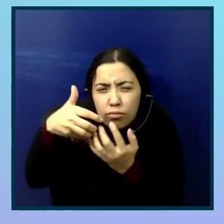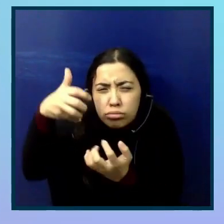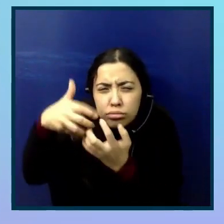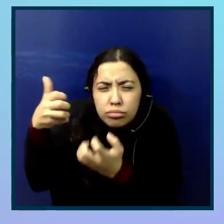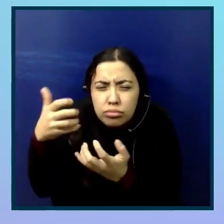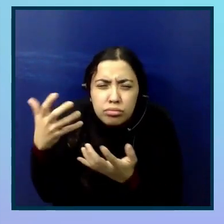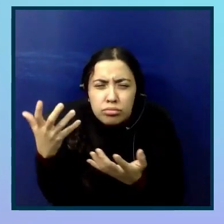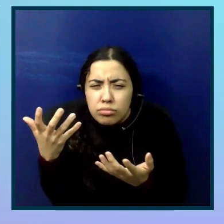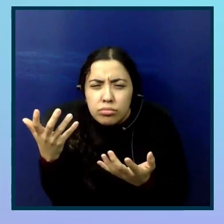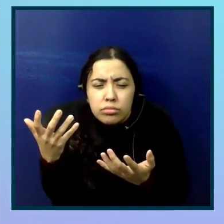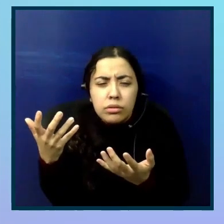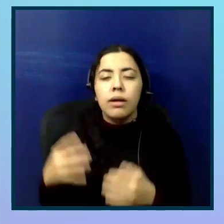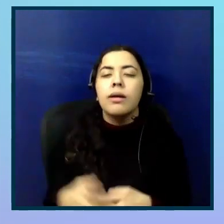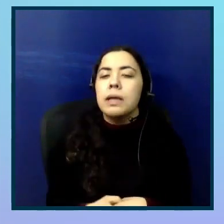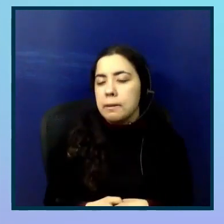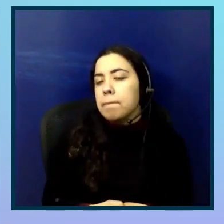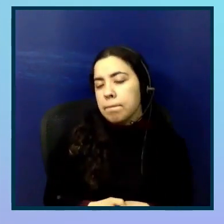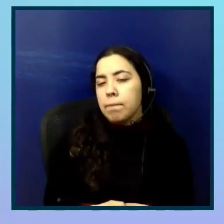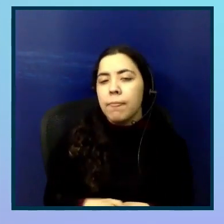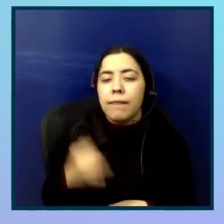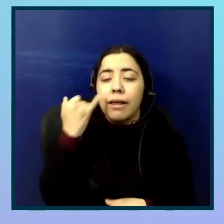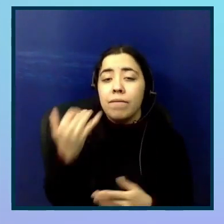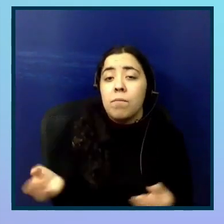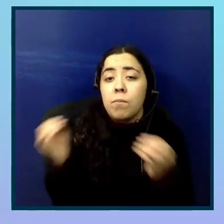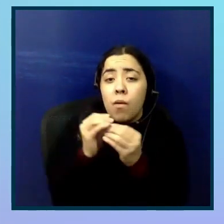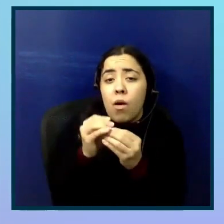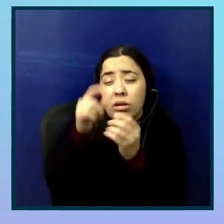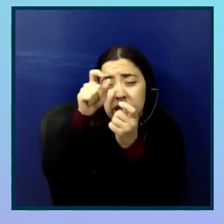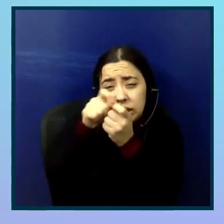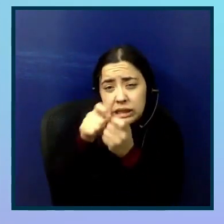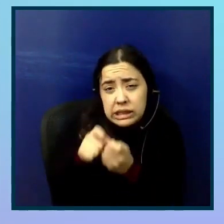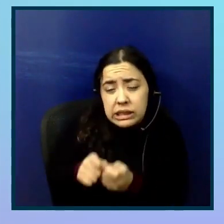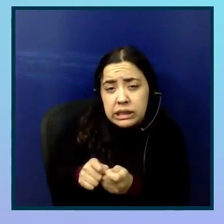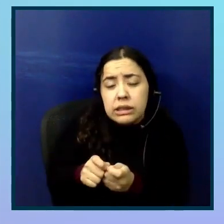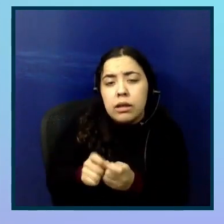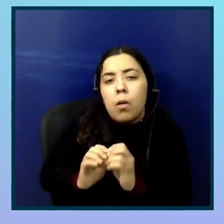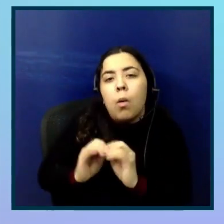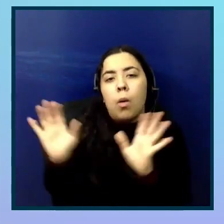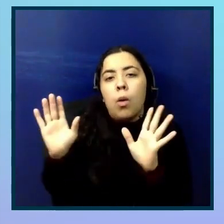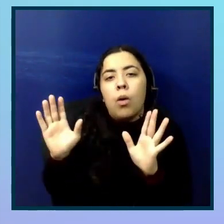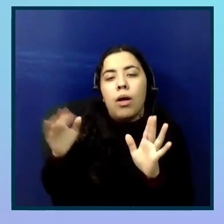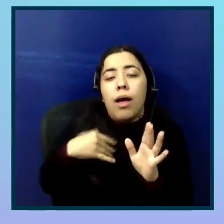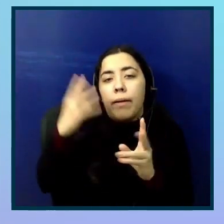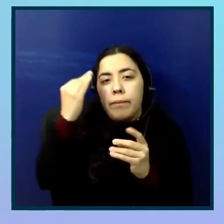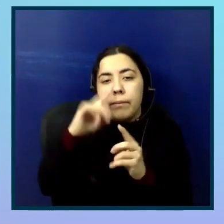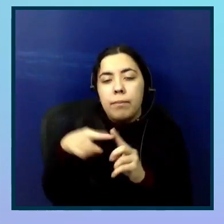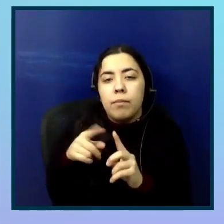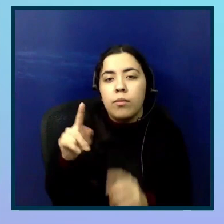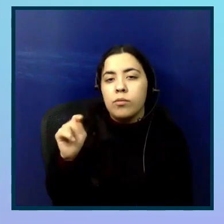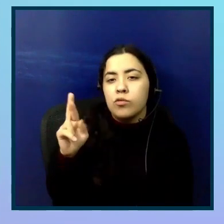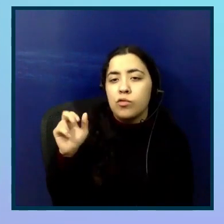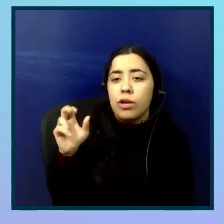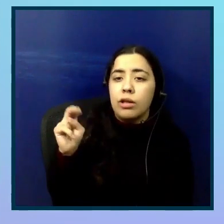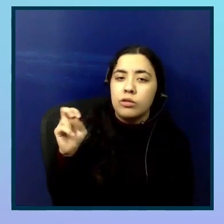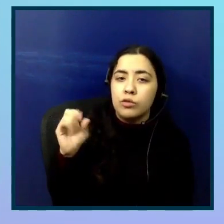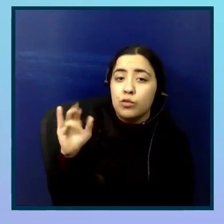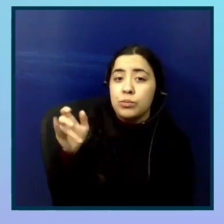some of like the more nuanced details. And when think about something like transcriptions versus caption, like that was something that we,